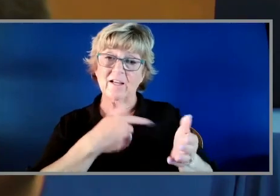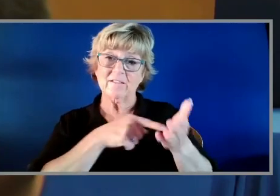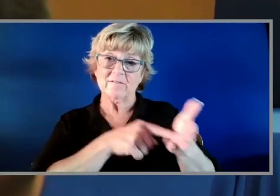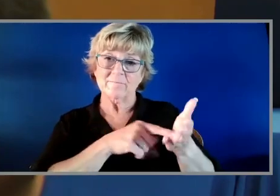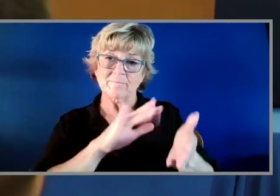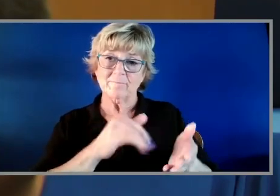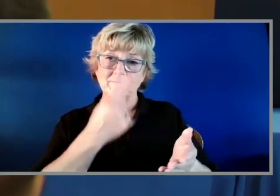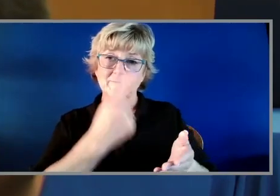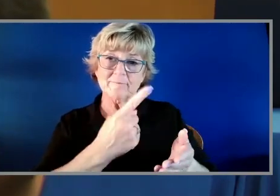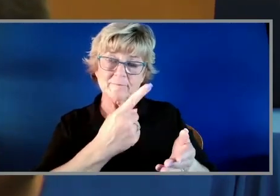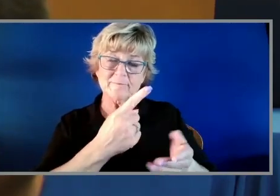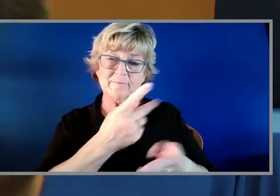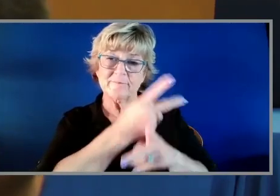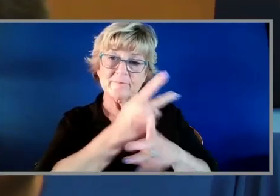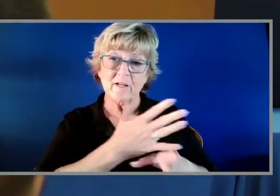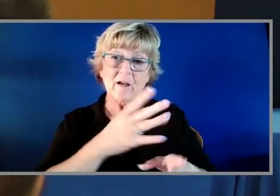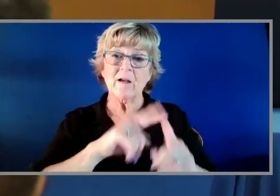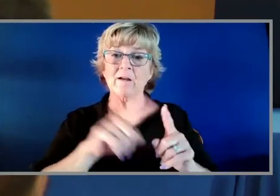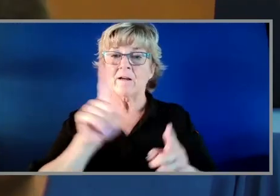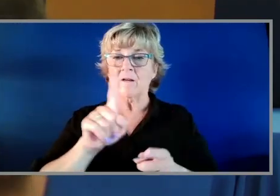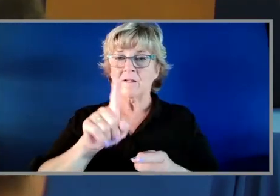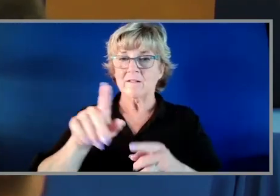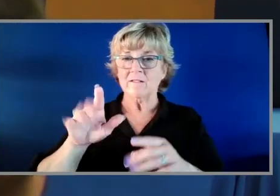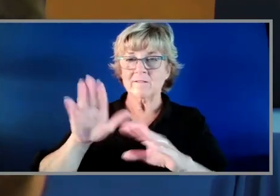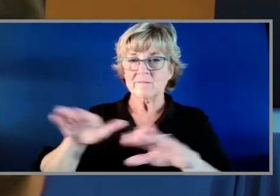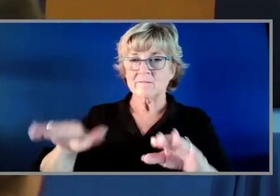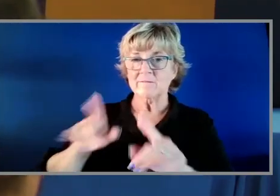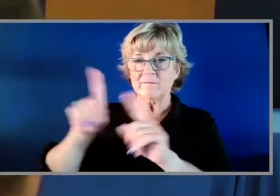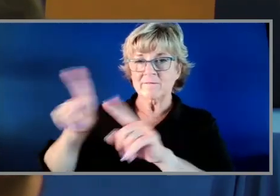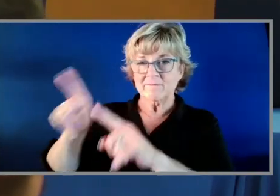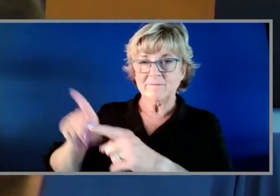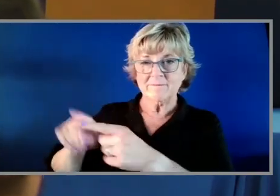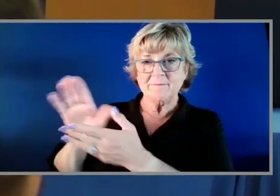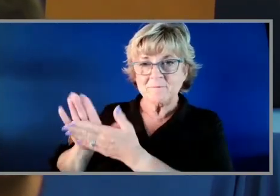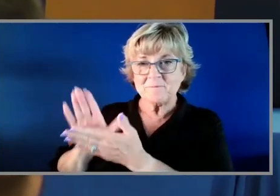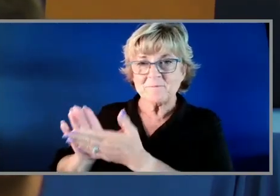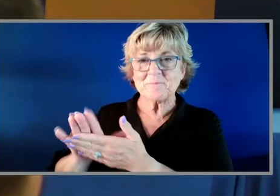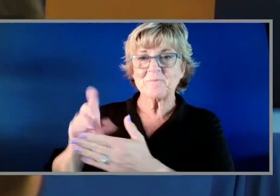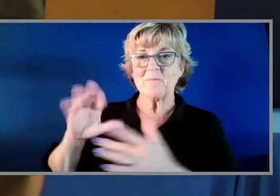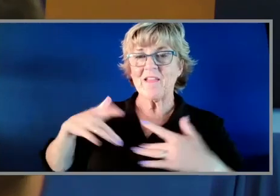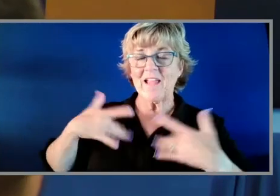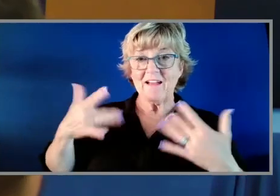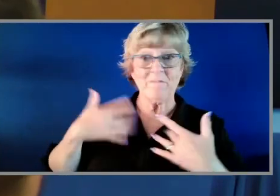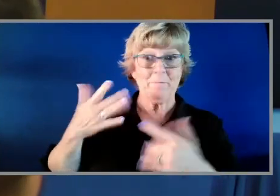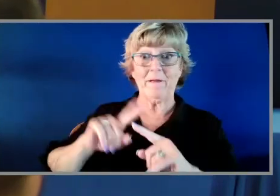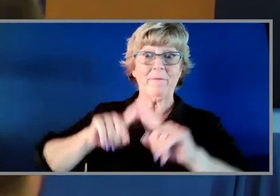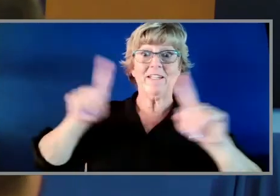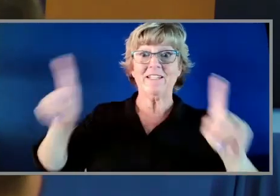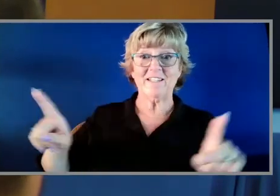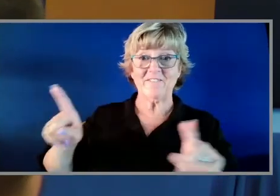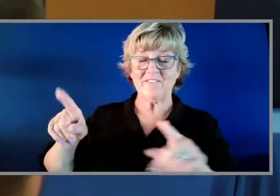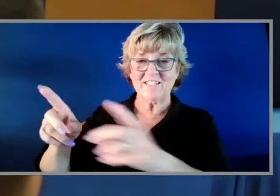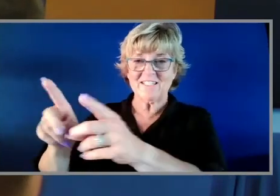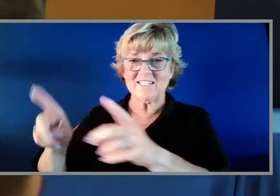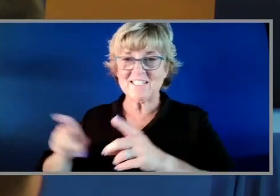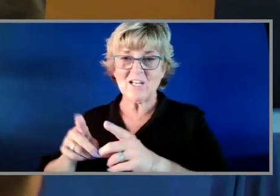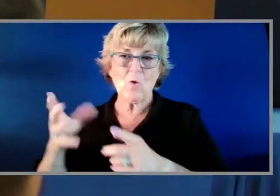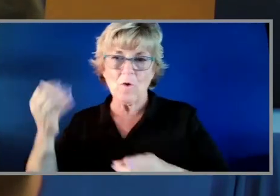Studio: So, again you're kind of hat where you live, you might be represented by one supervisor, but where your kids go to school